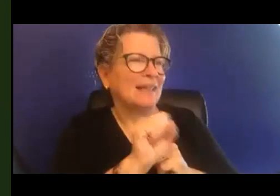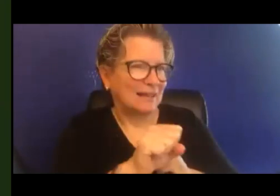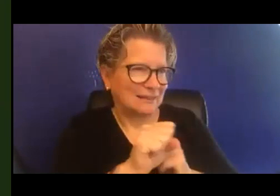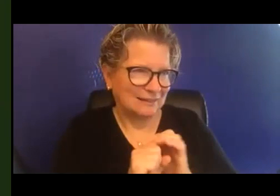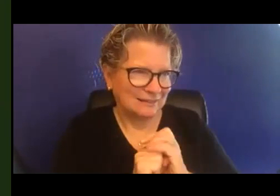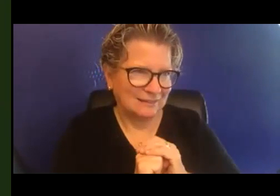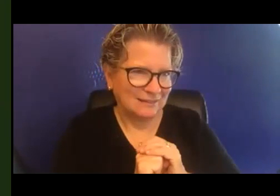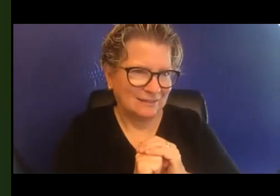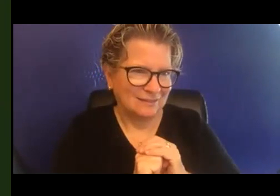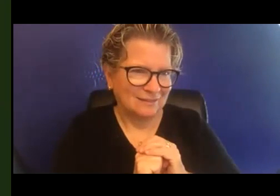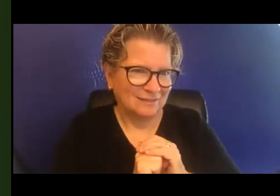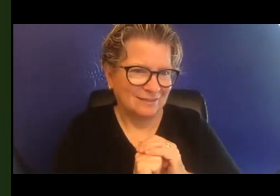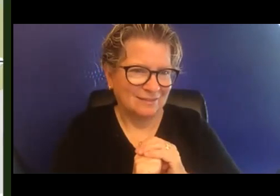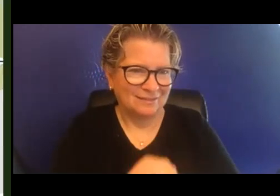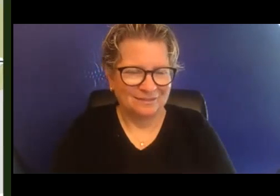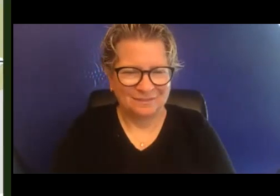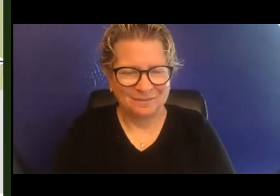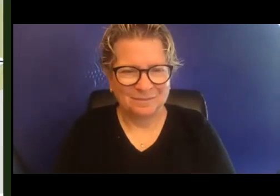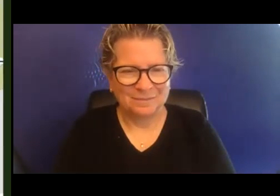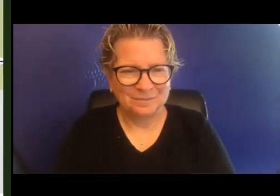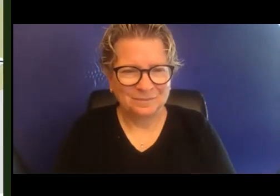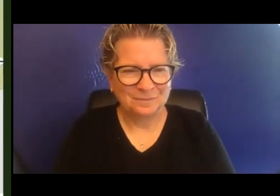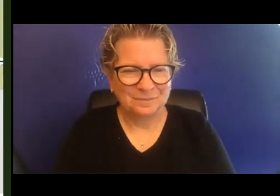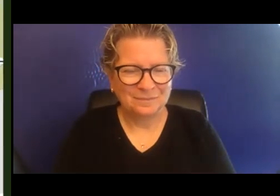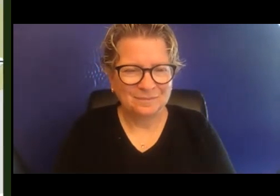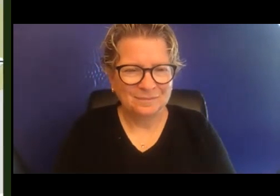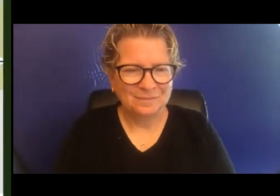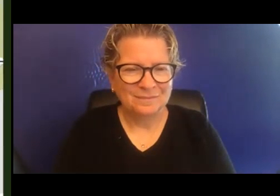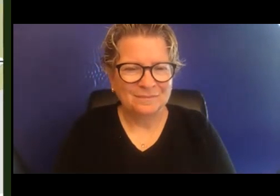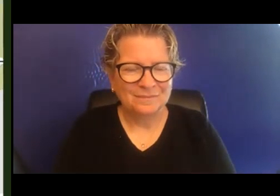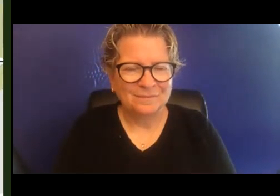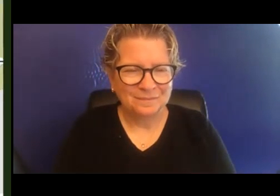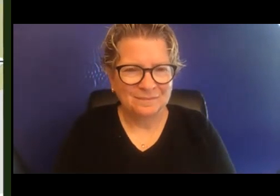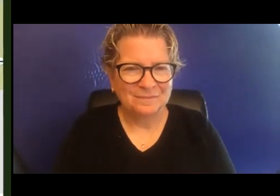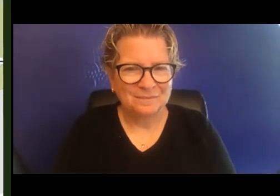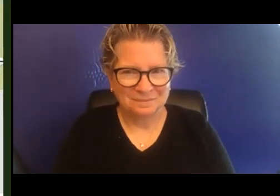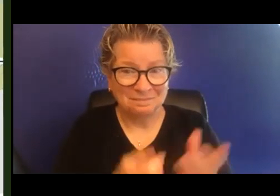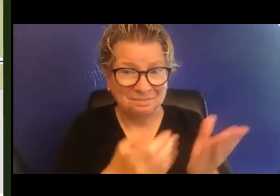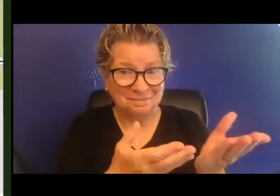Great.